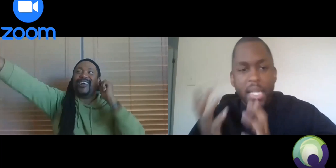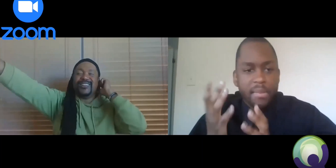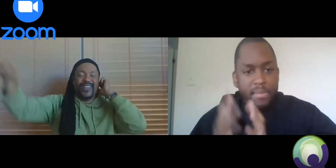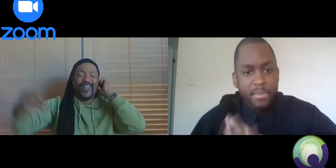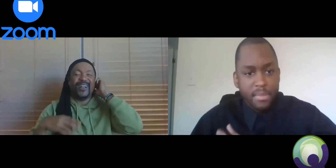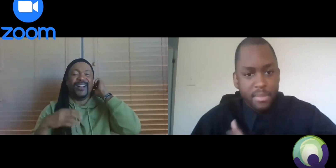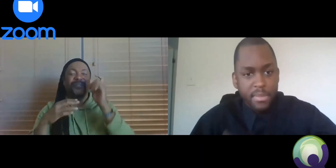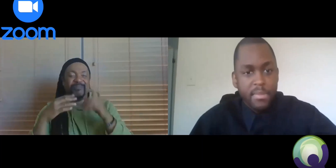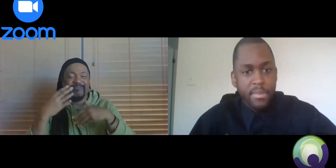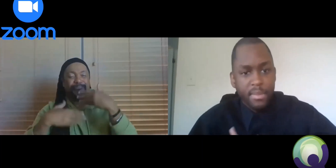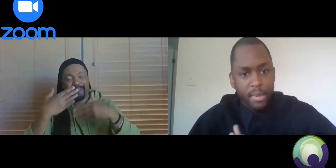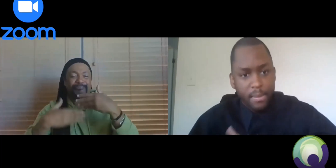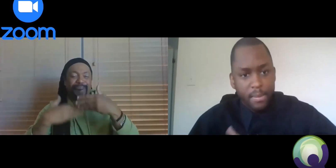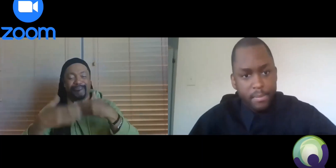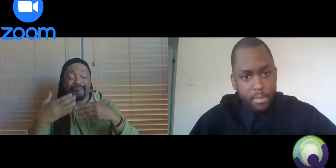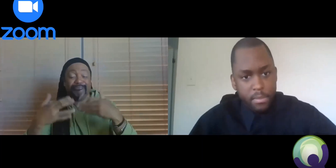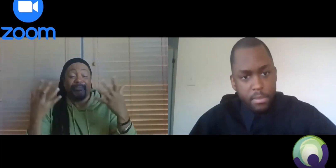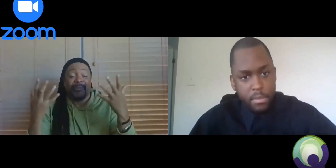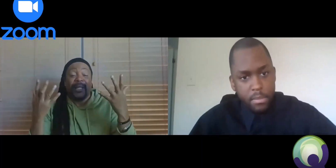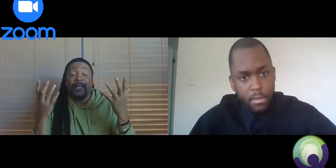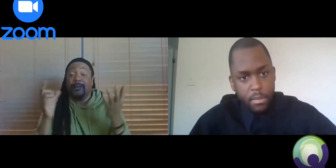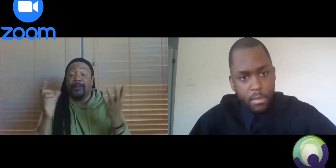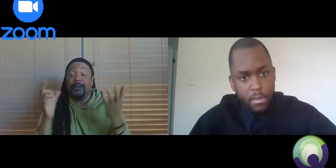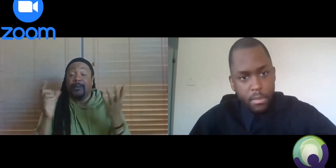but my parents were watching me. So as I went on,